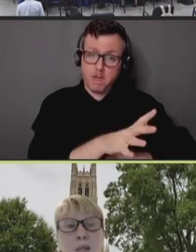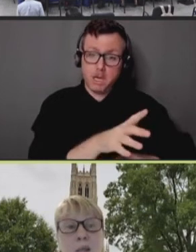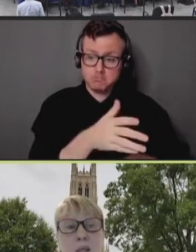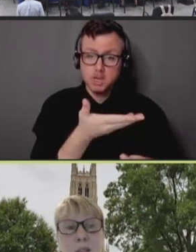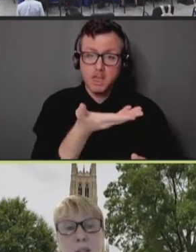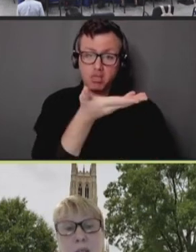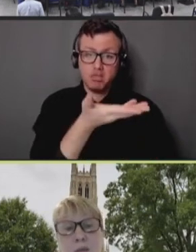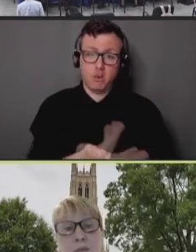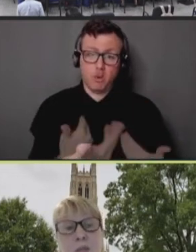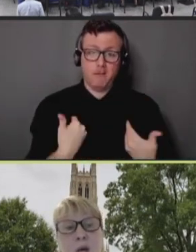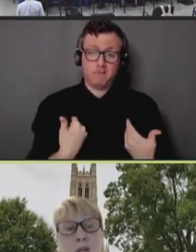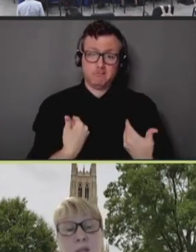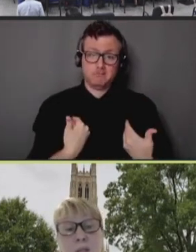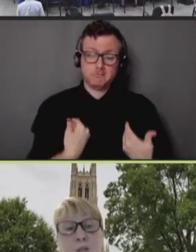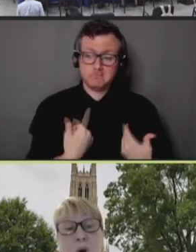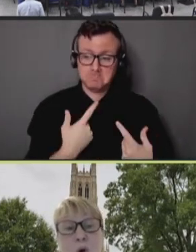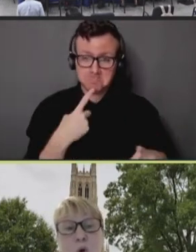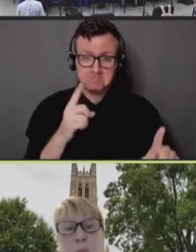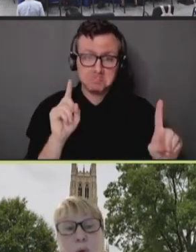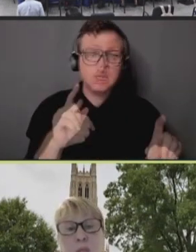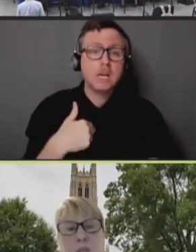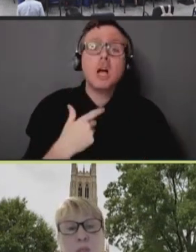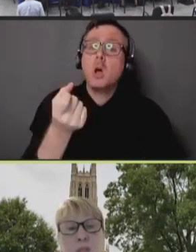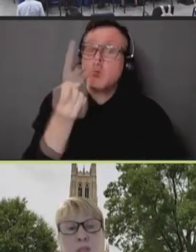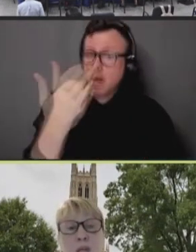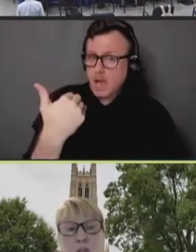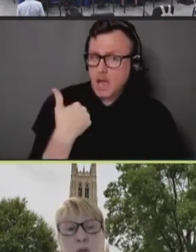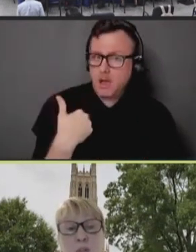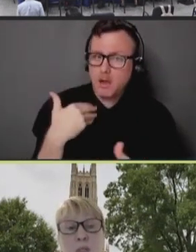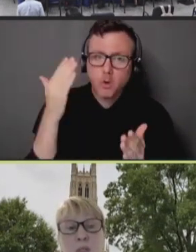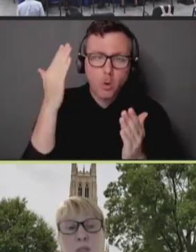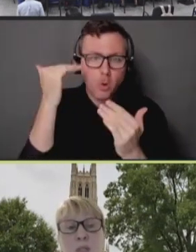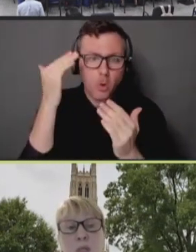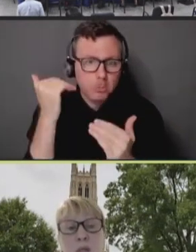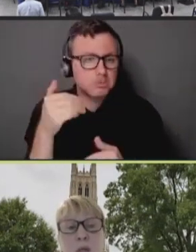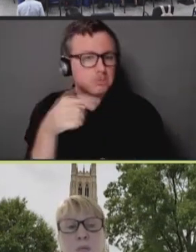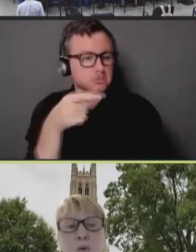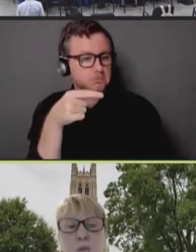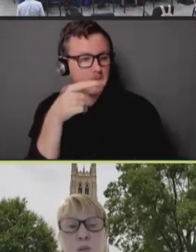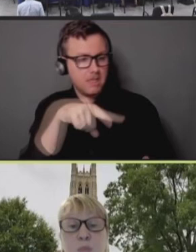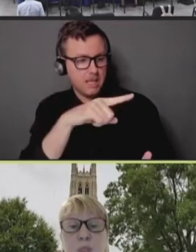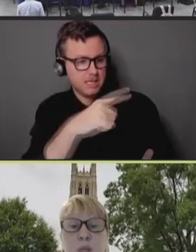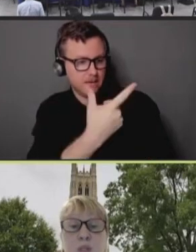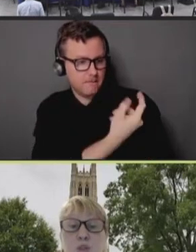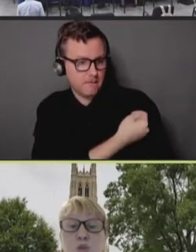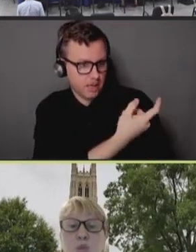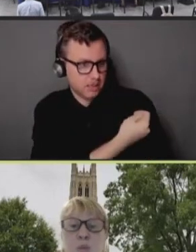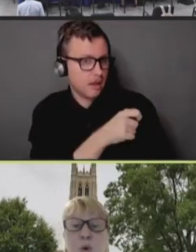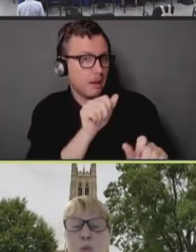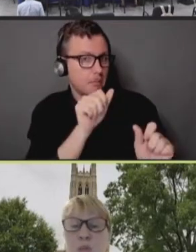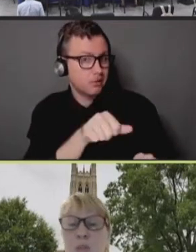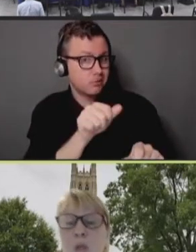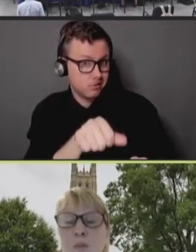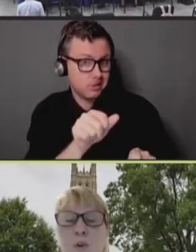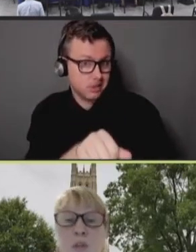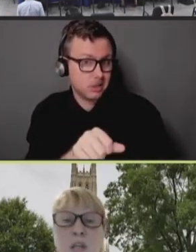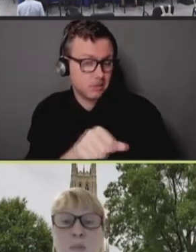And it gives us some hope that such vaccines have also potential to be repurposed for Alzheimer's